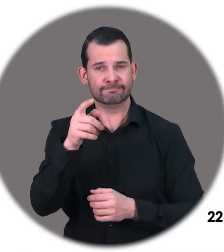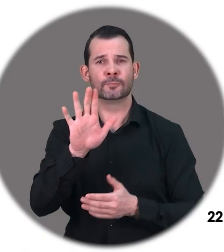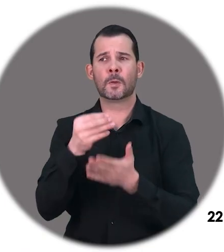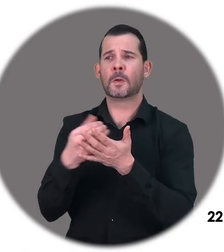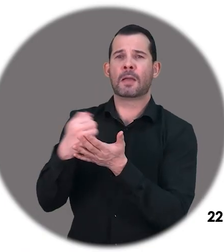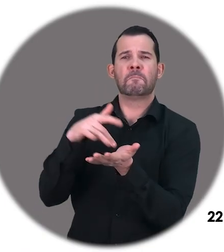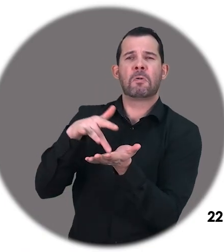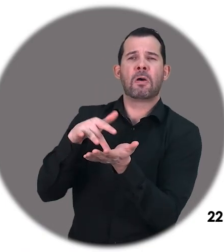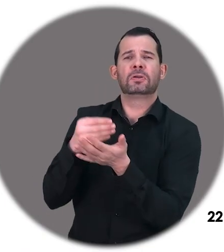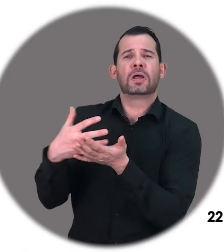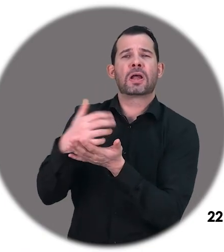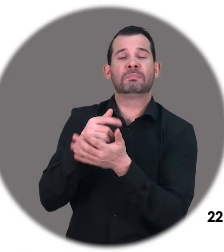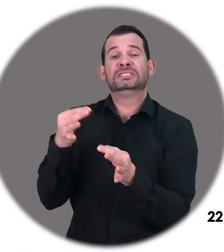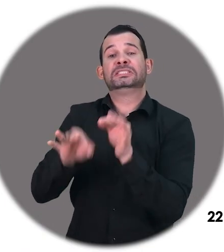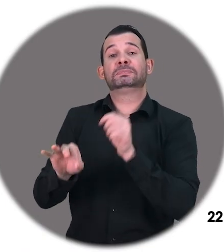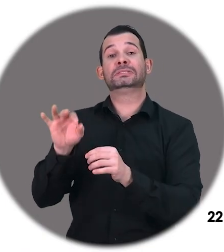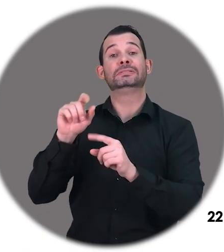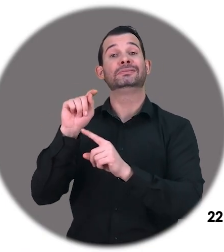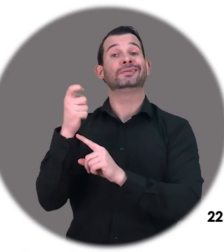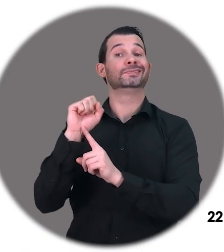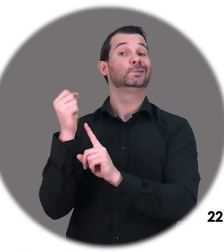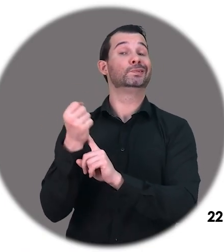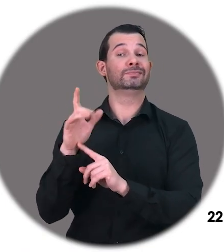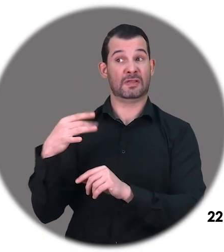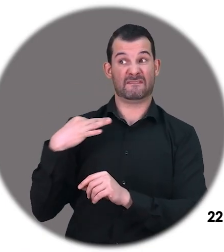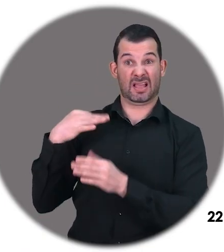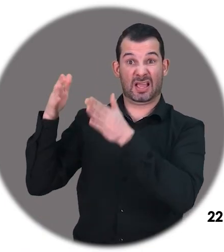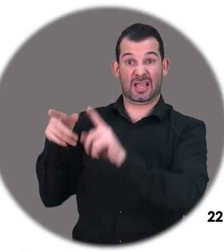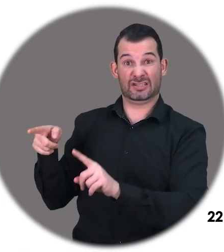If you have a modest income and a simple tax situation,